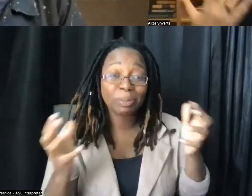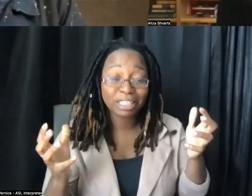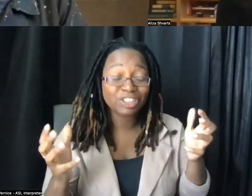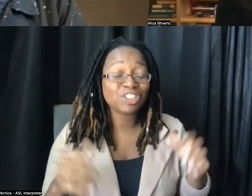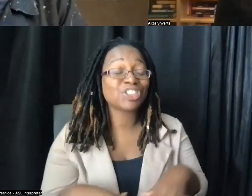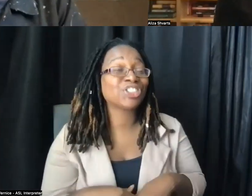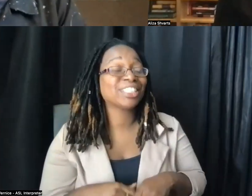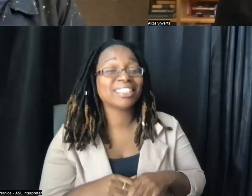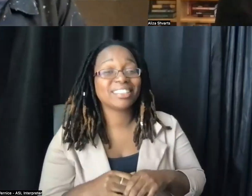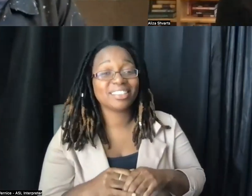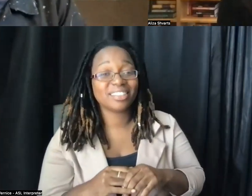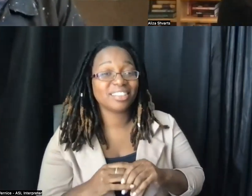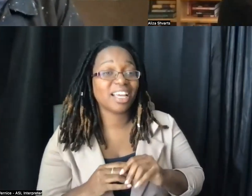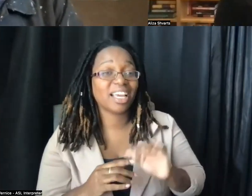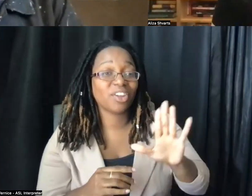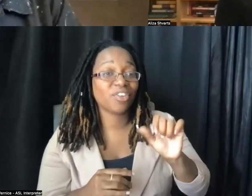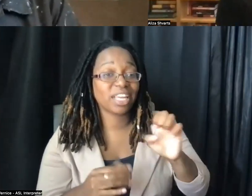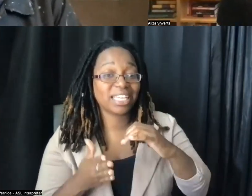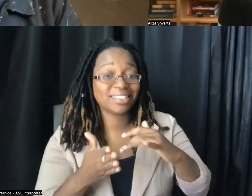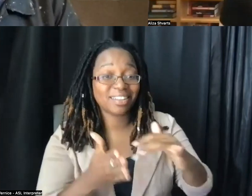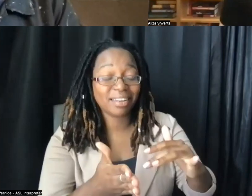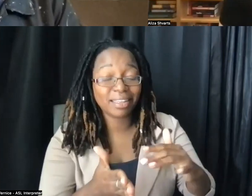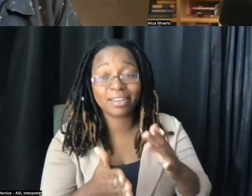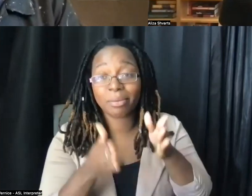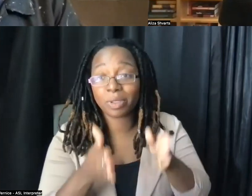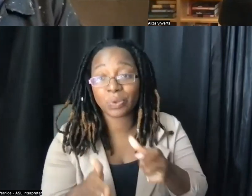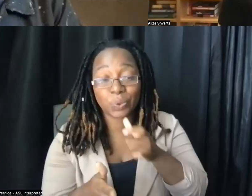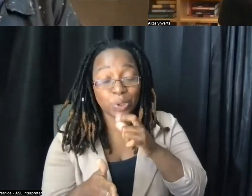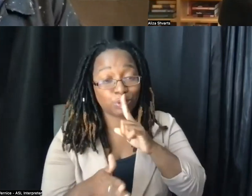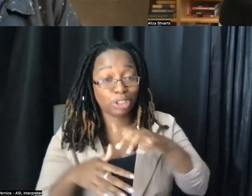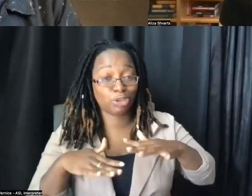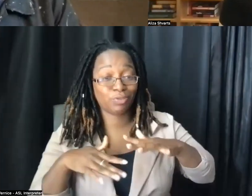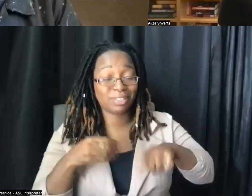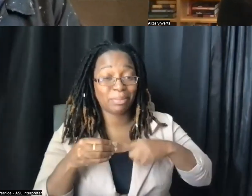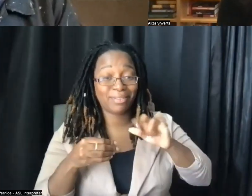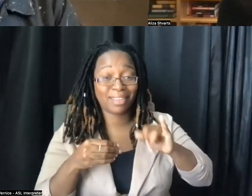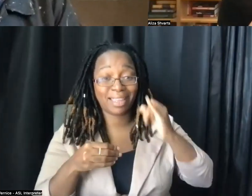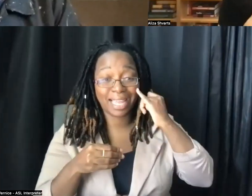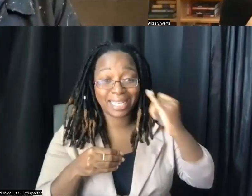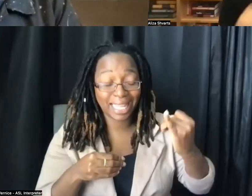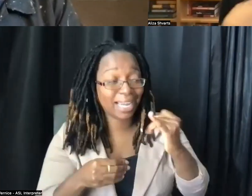So we will get to the other questions via email and I want to thank everyone so much.